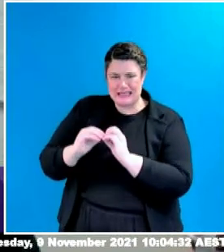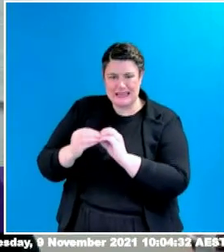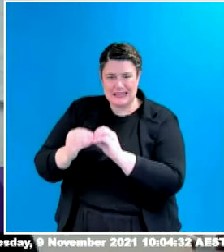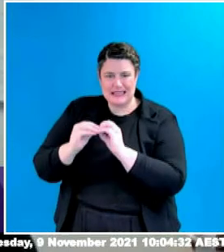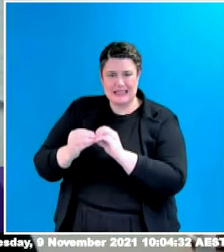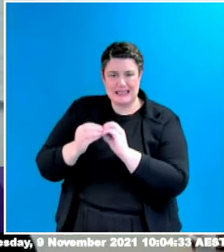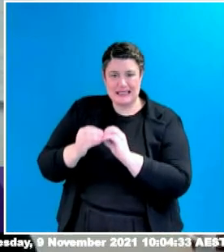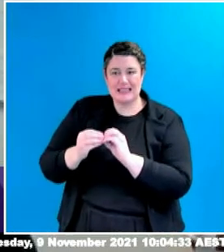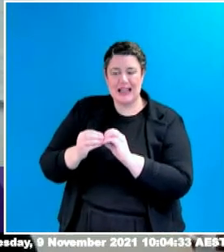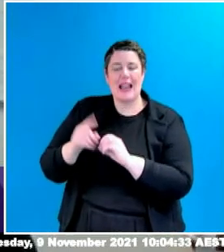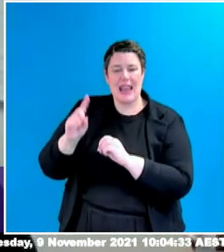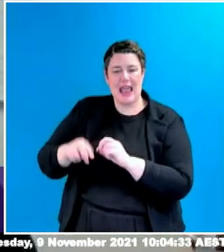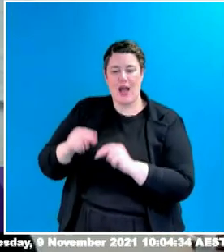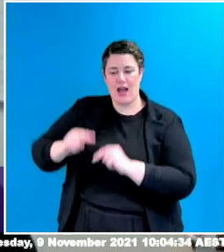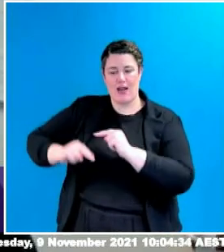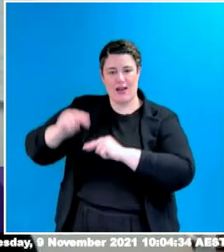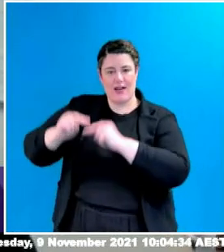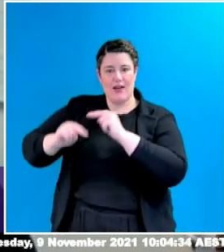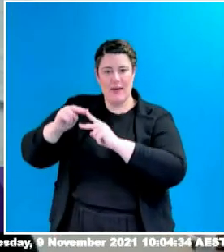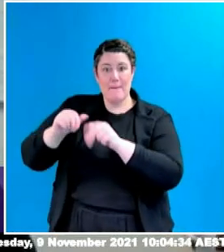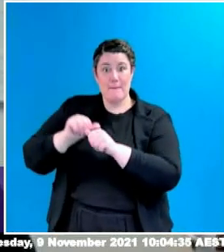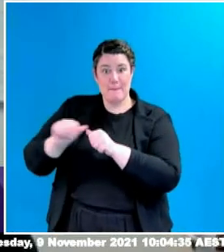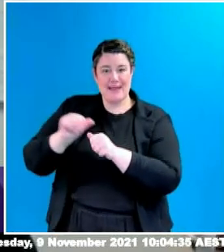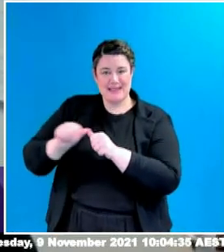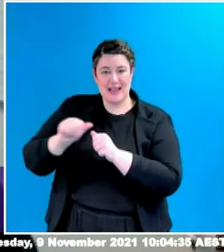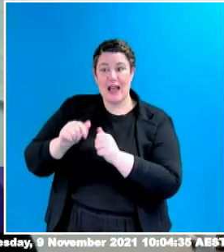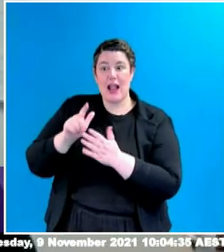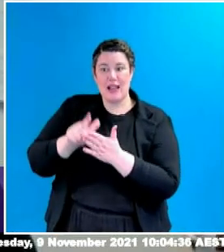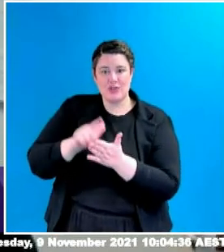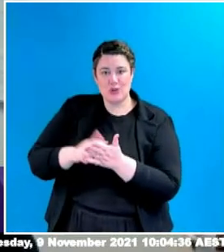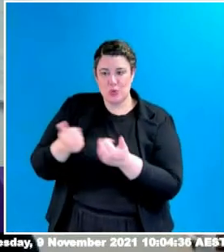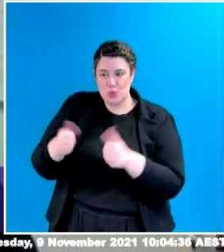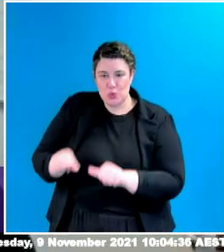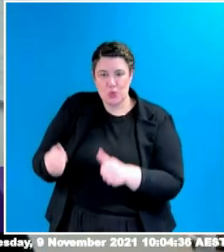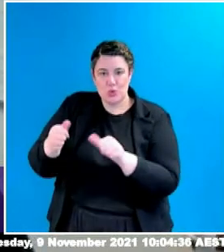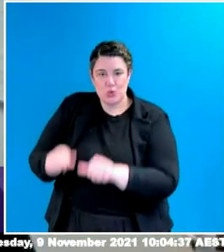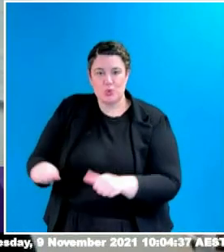That has matured as the legislation has been used more and more frequently and